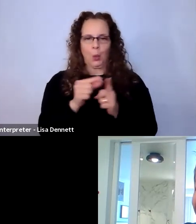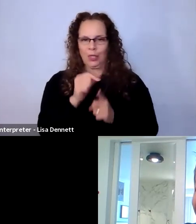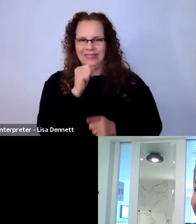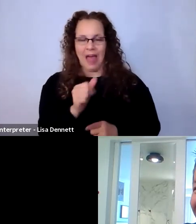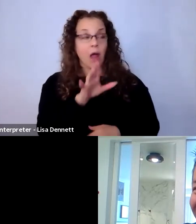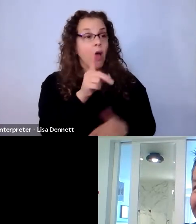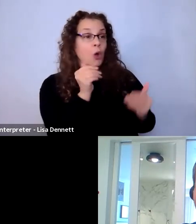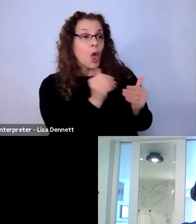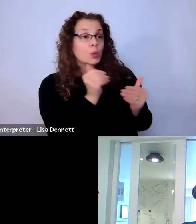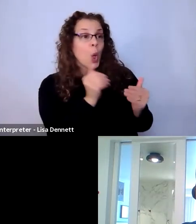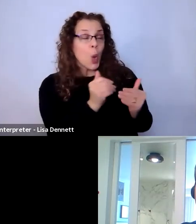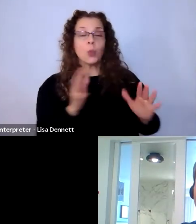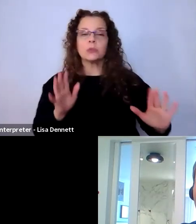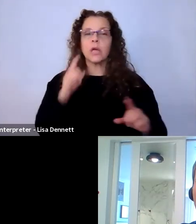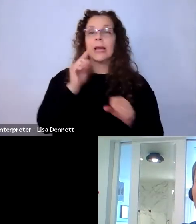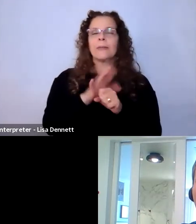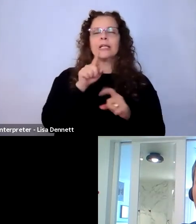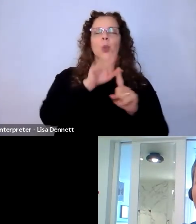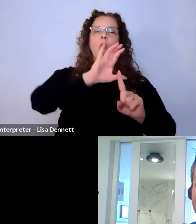Joe Devon: Know culture that. Jennison Asuncion: important part.